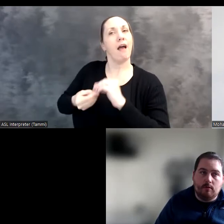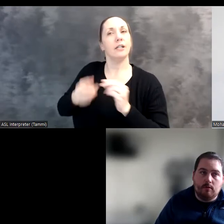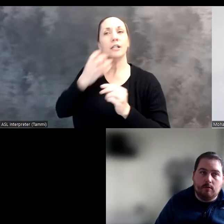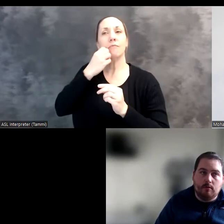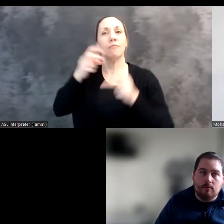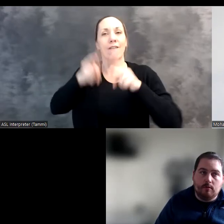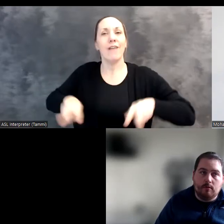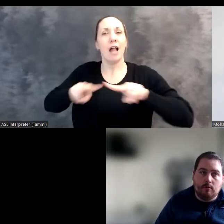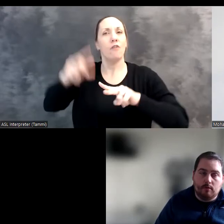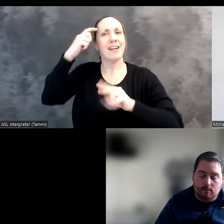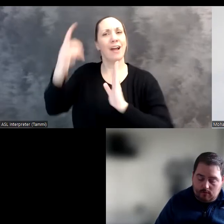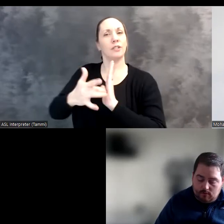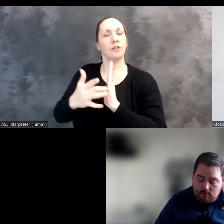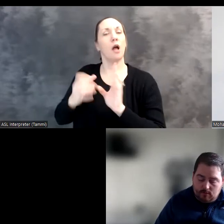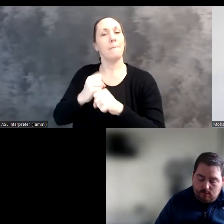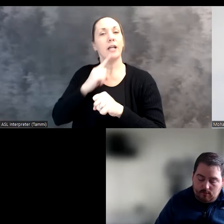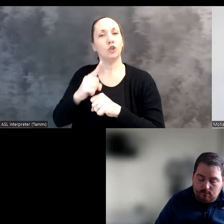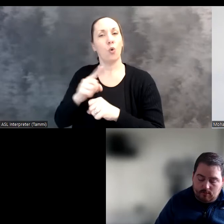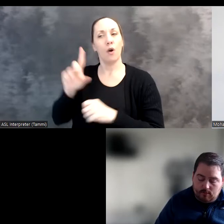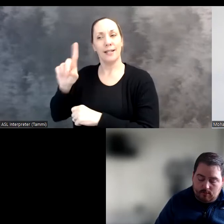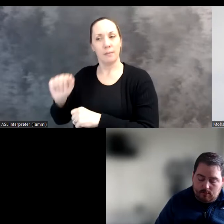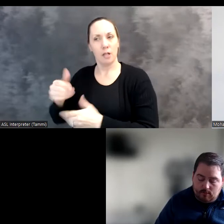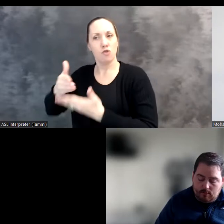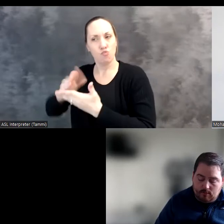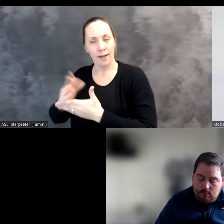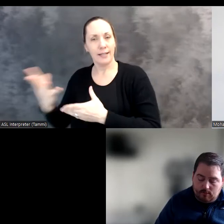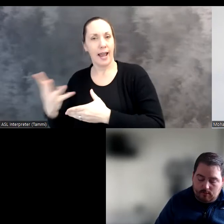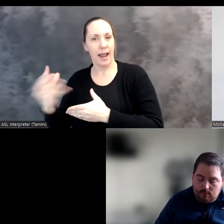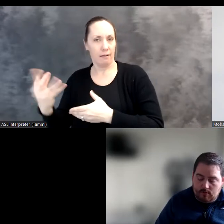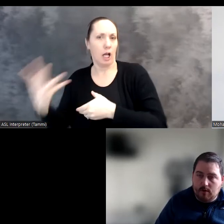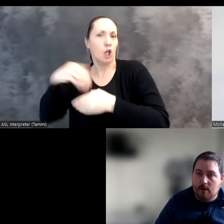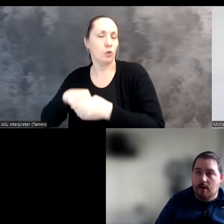Ian. How do you see the add